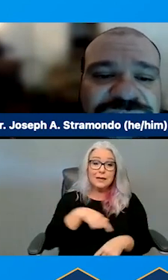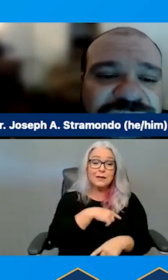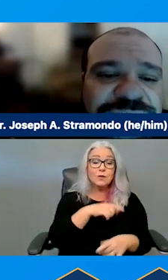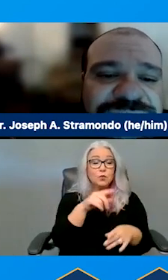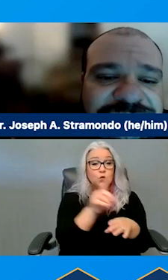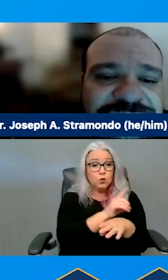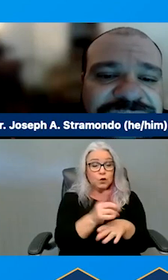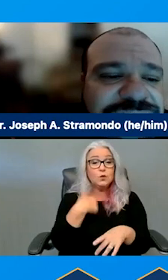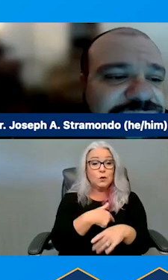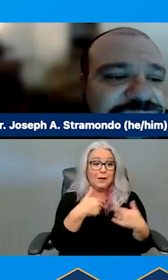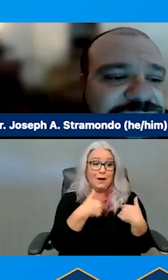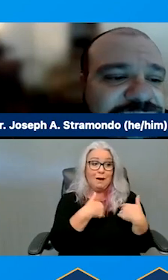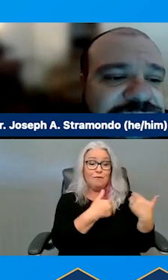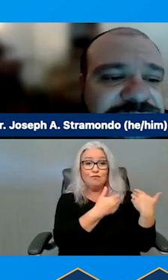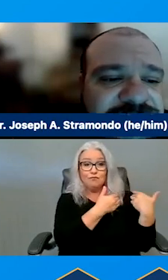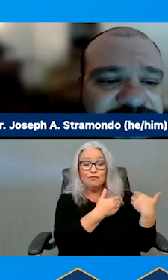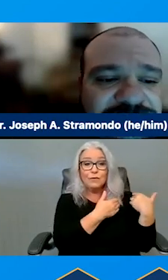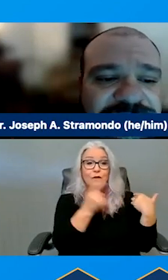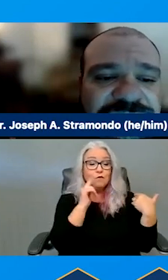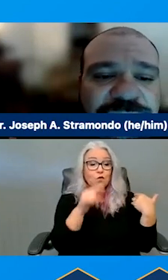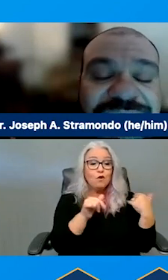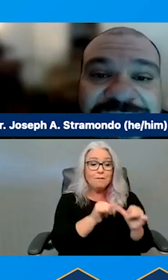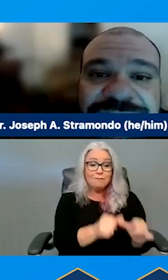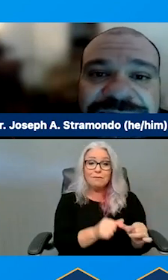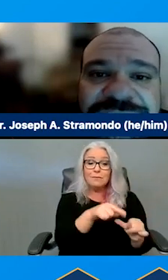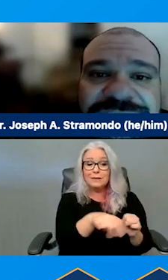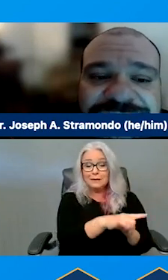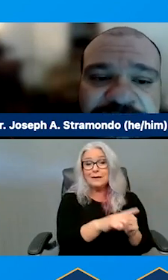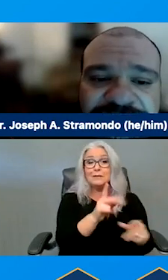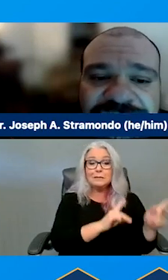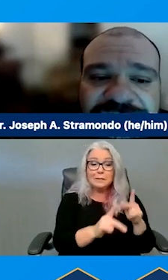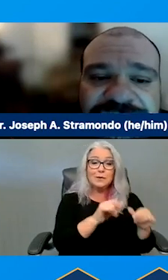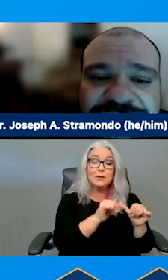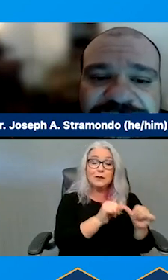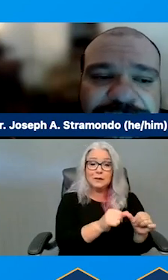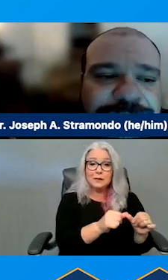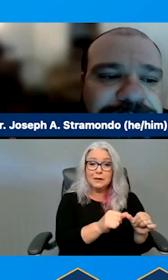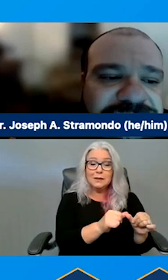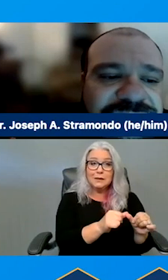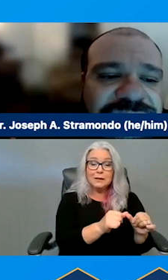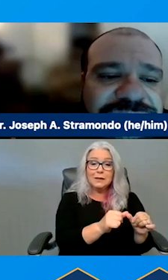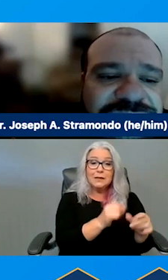society has to those in institutional long term care, we have to reconceptalize the